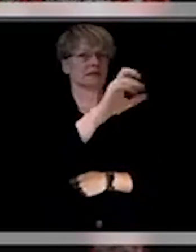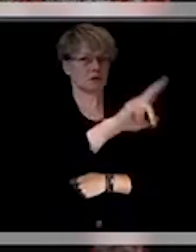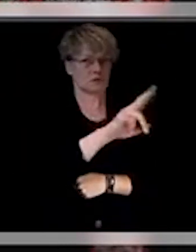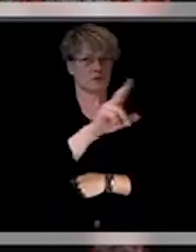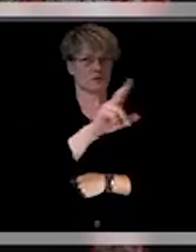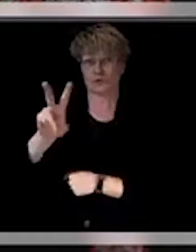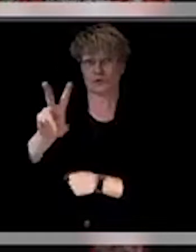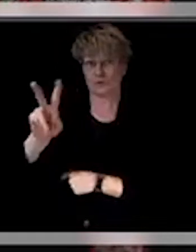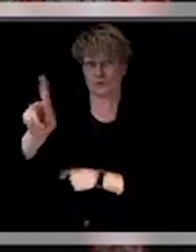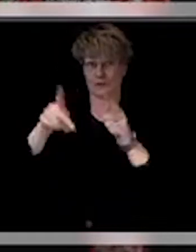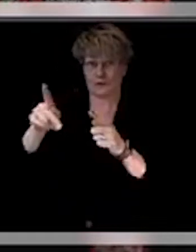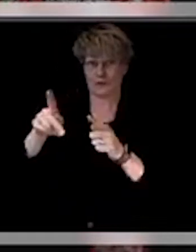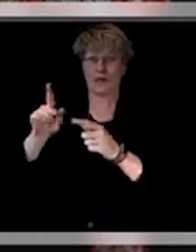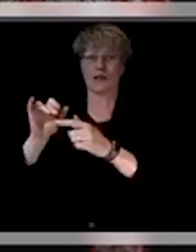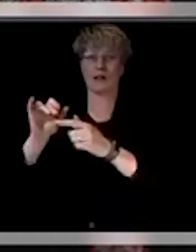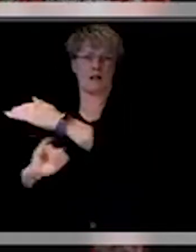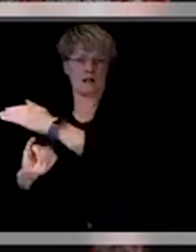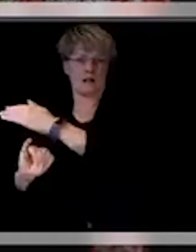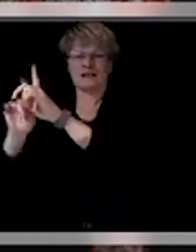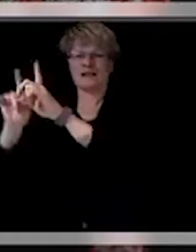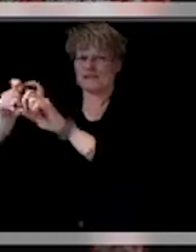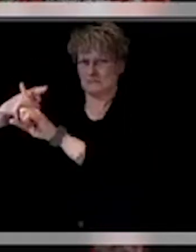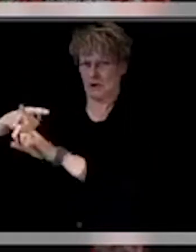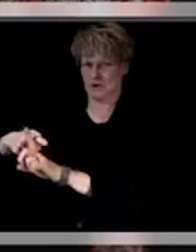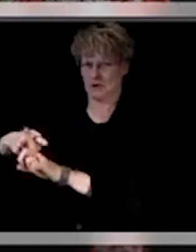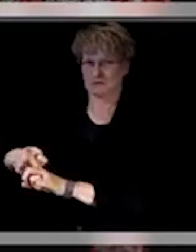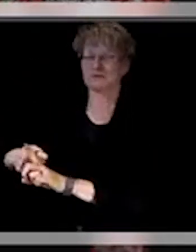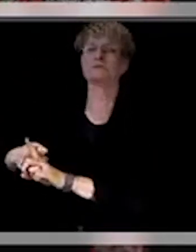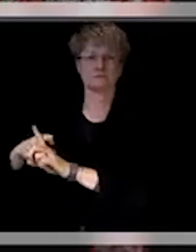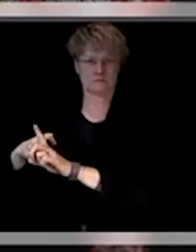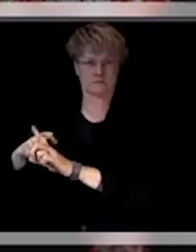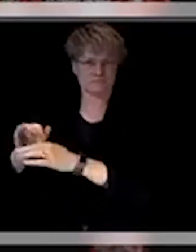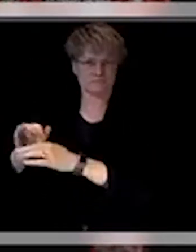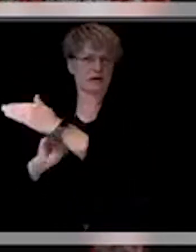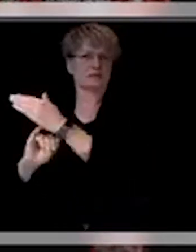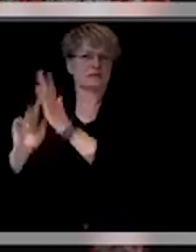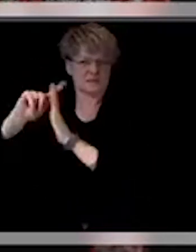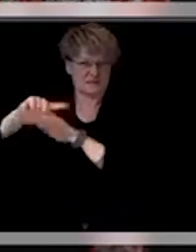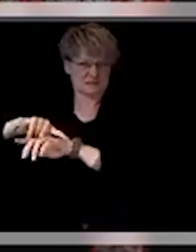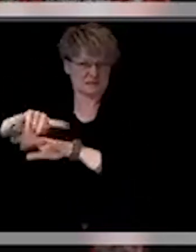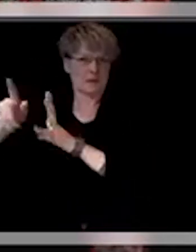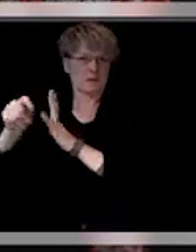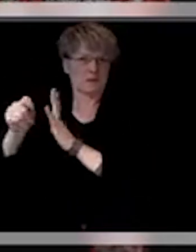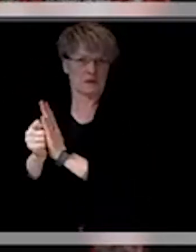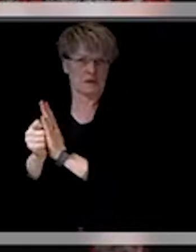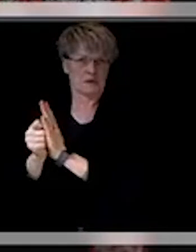who have tested positive and are still in their isolation period. We've got 150 in quarantine.